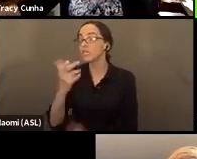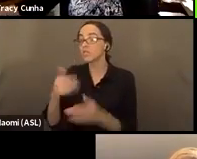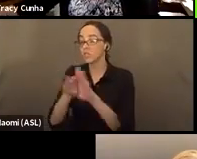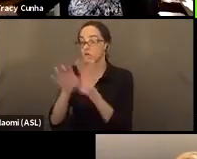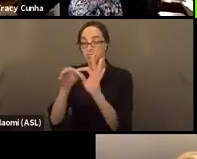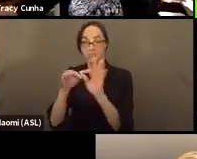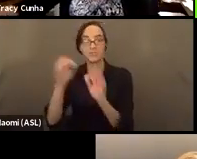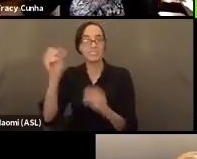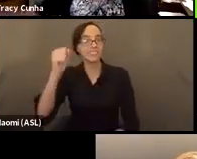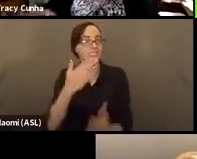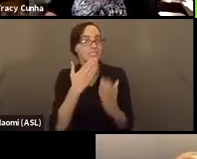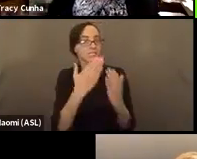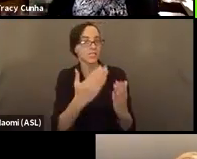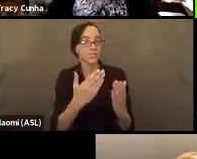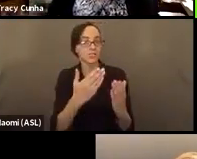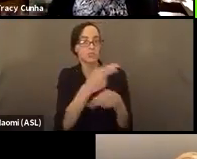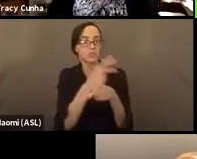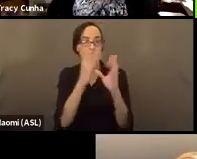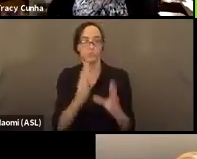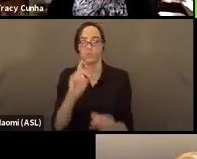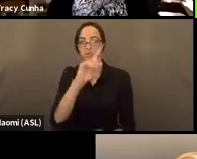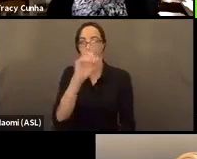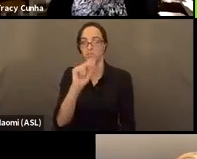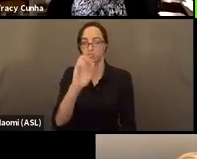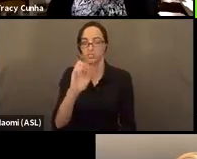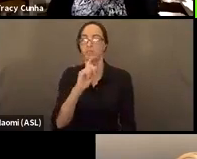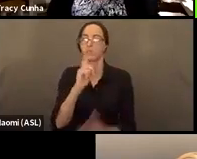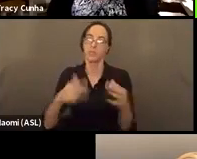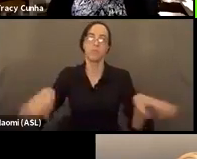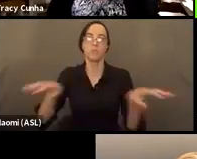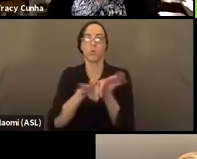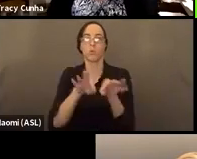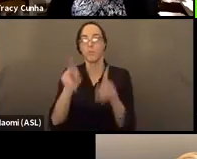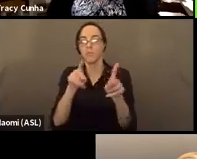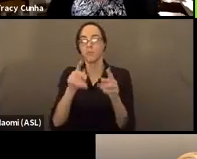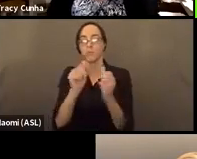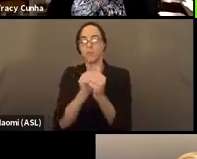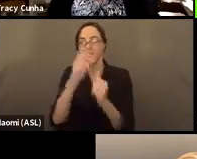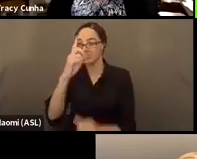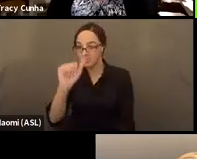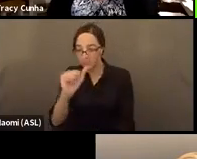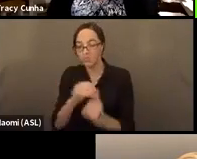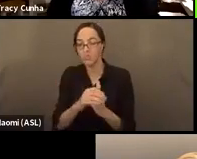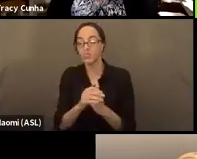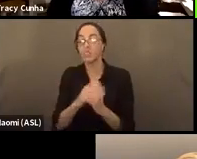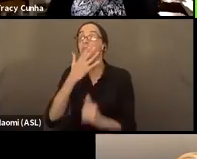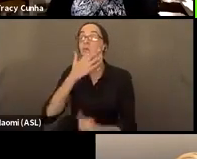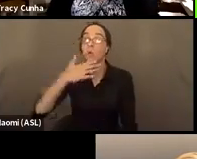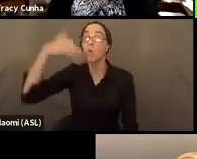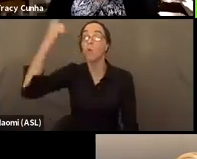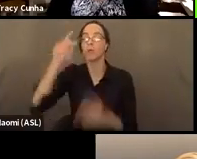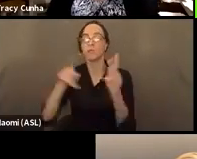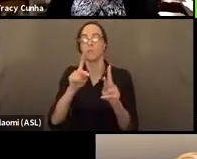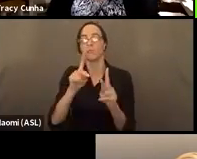with disabilities and our elders are the ones most impacted um detrimentally by these by these events